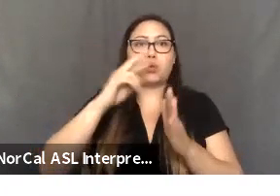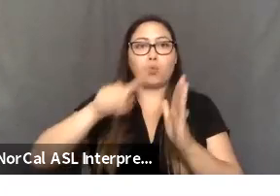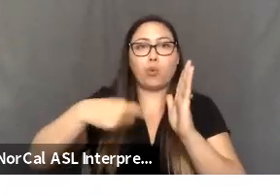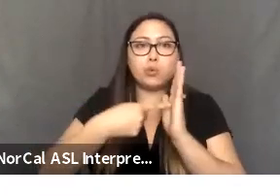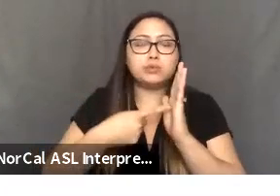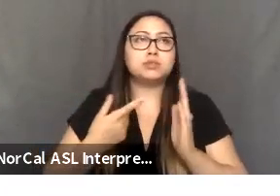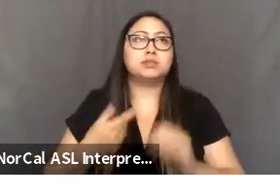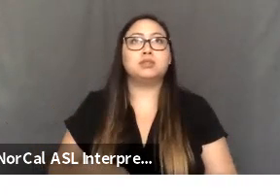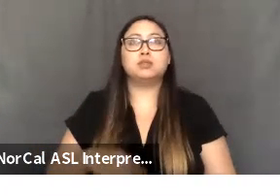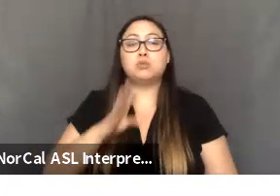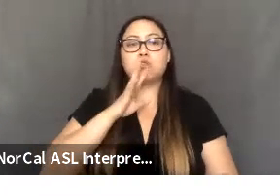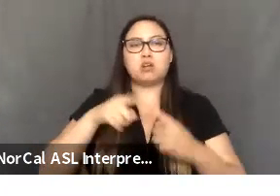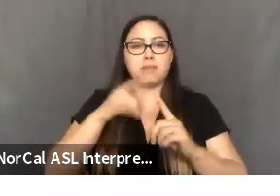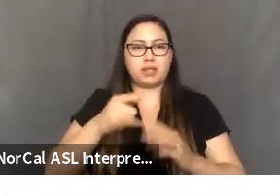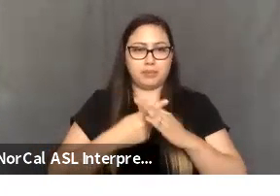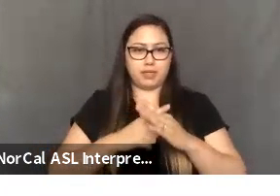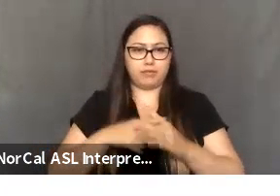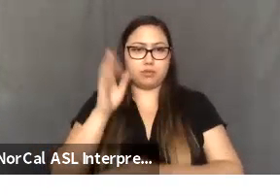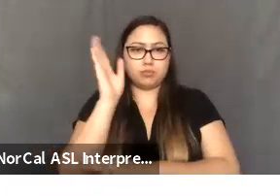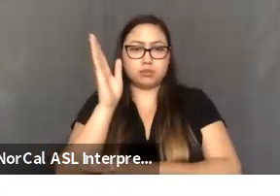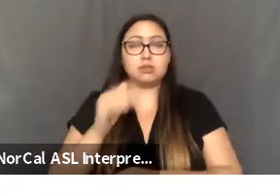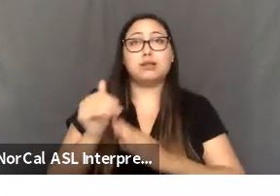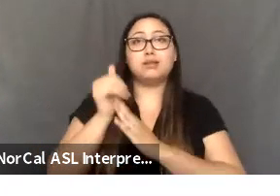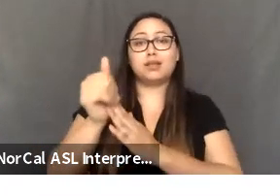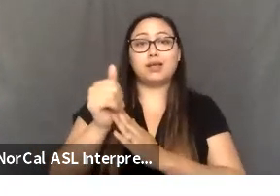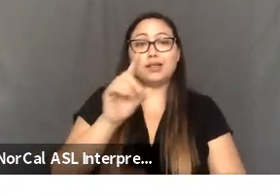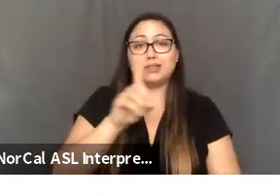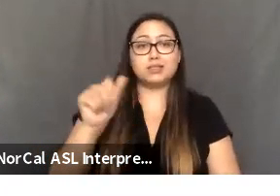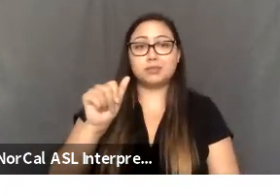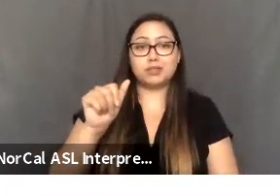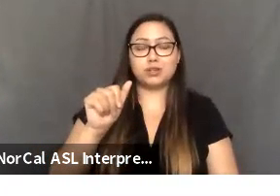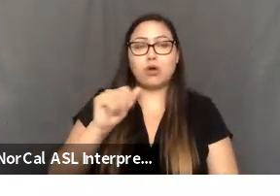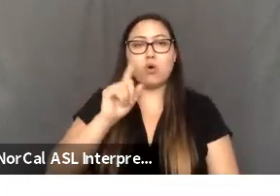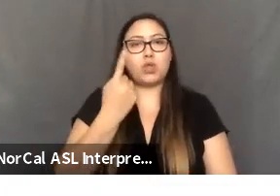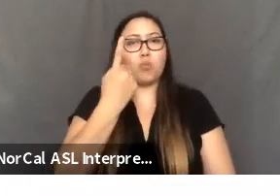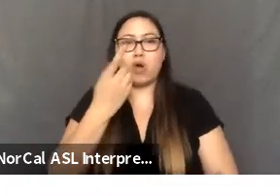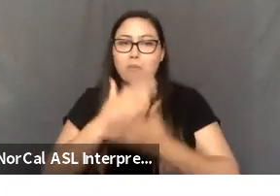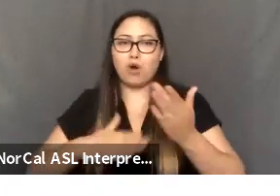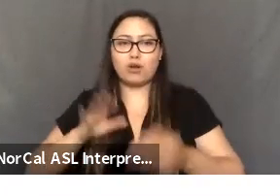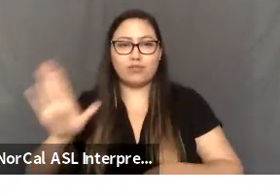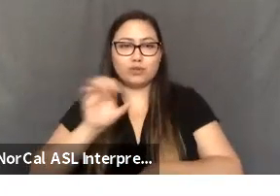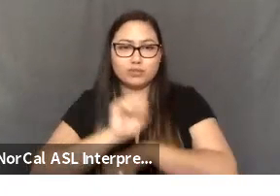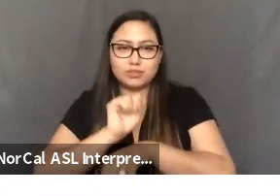is being leading the disability initiative might be only one part of other position. One